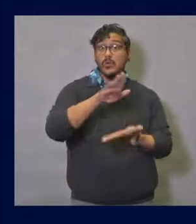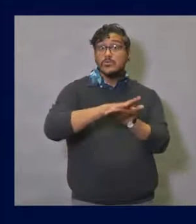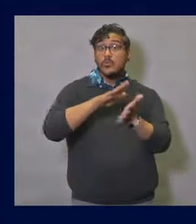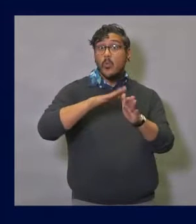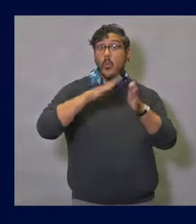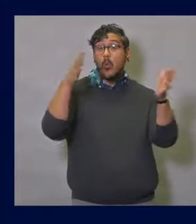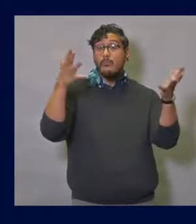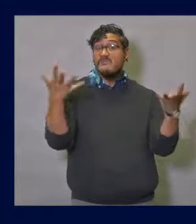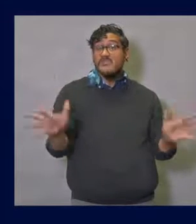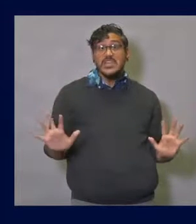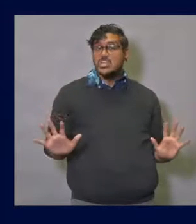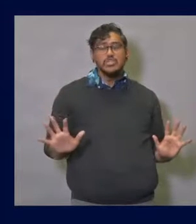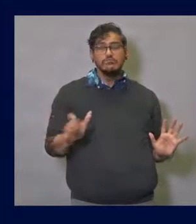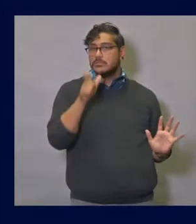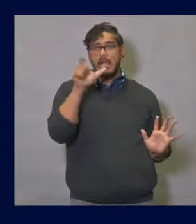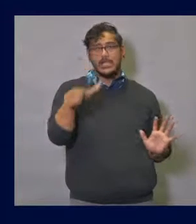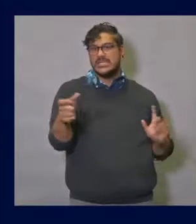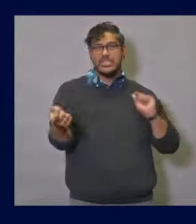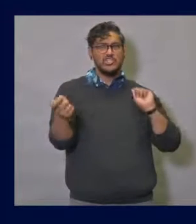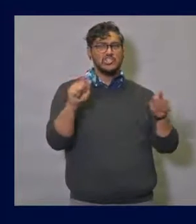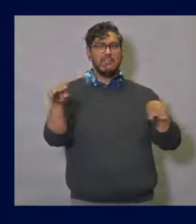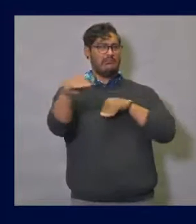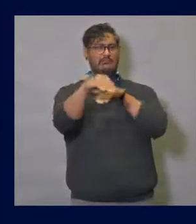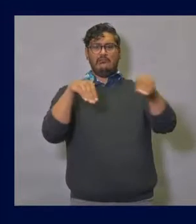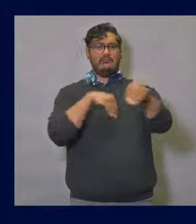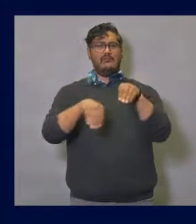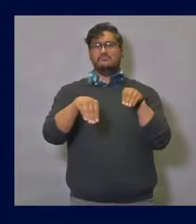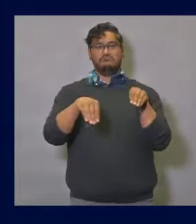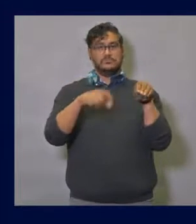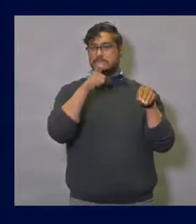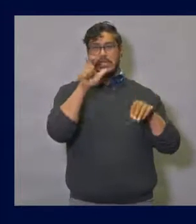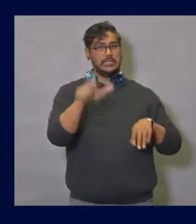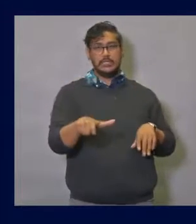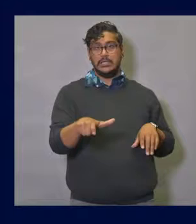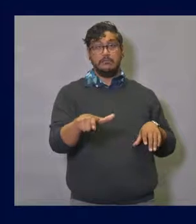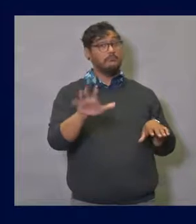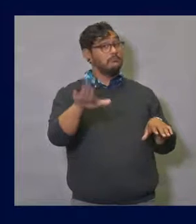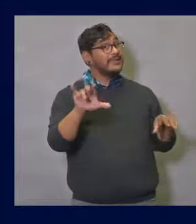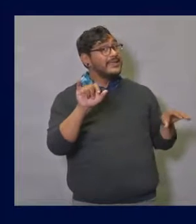FOR THOSE SCHOOLS ALREADY REOPENED, THERE'S NO NEED TO